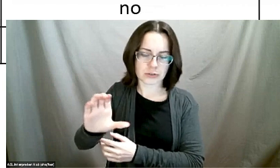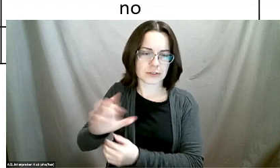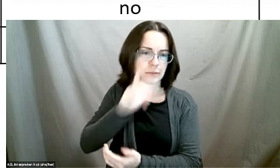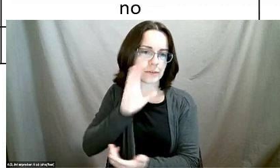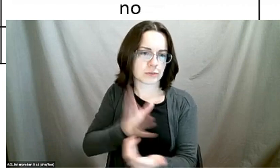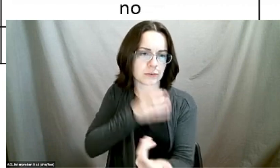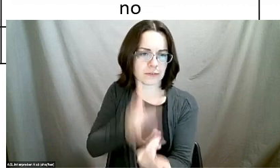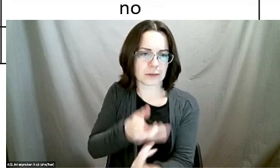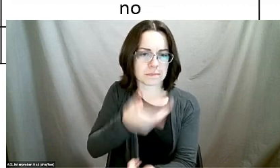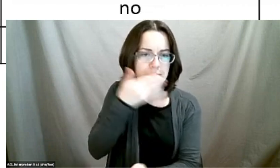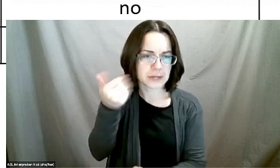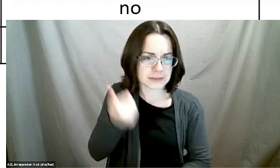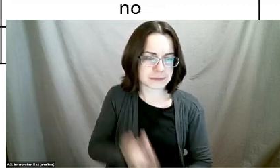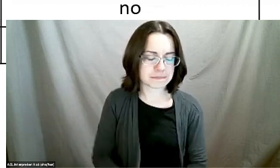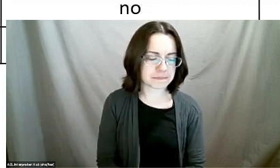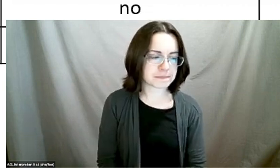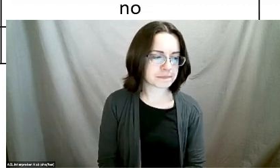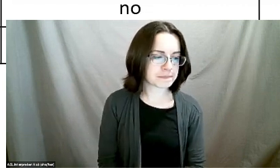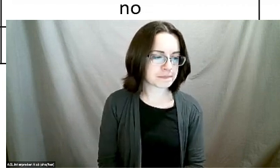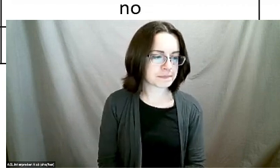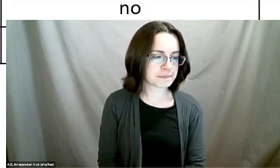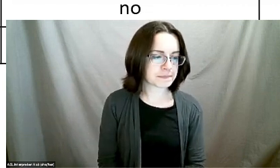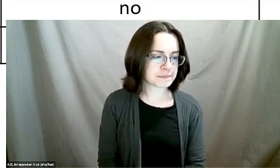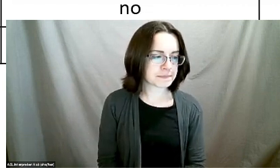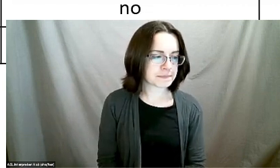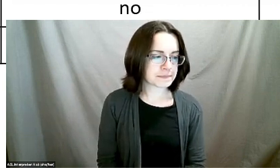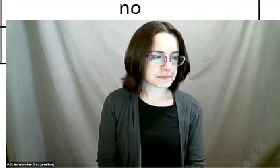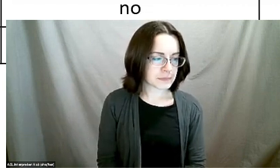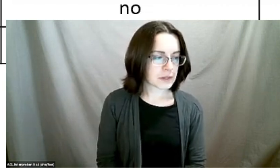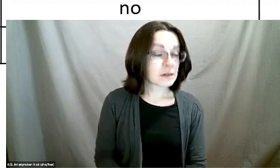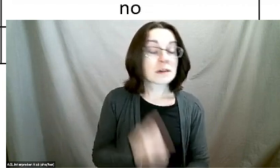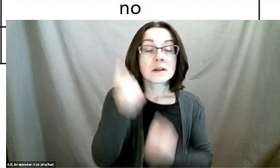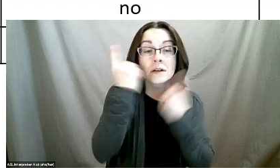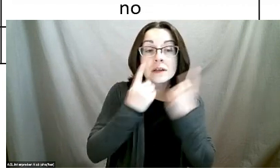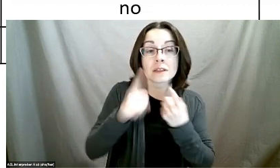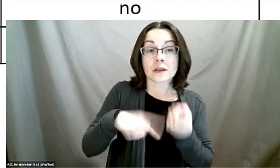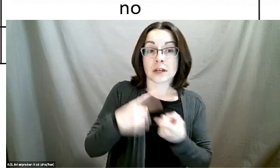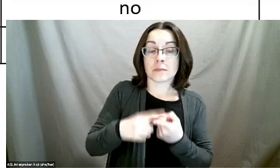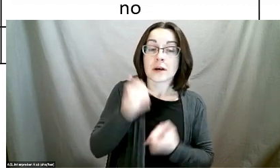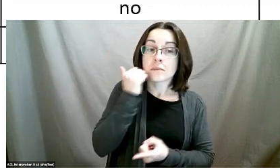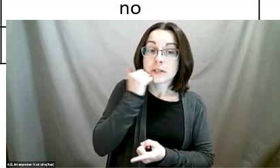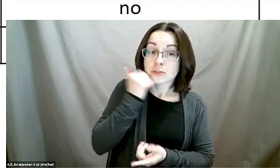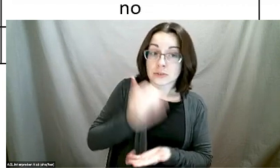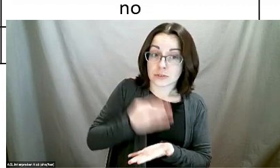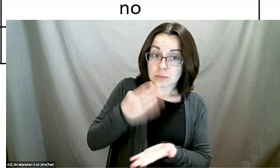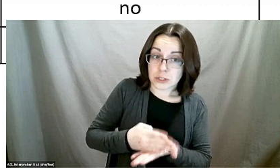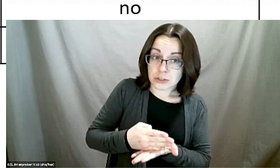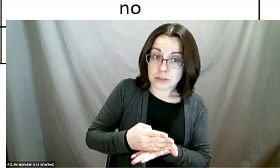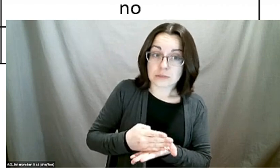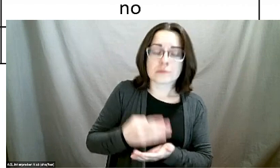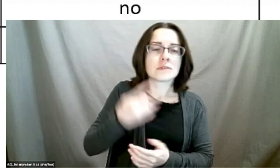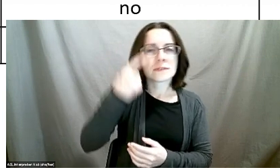When thinking about menstrual suppression for adolescents with disabilities.